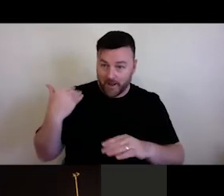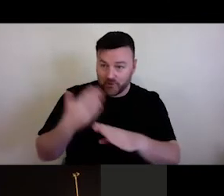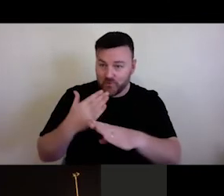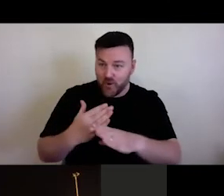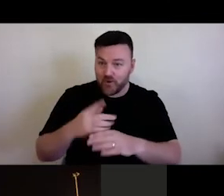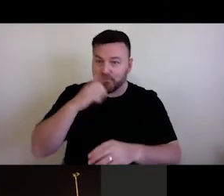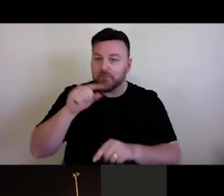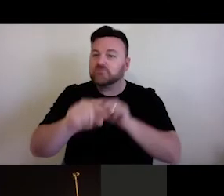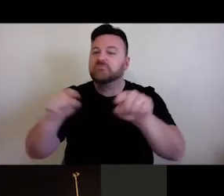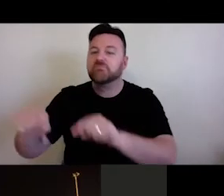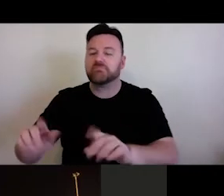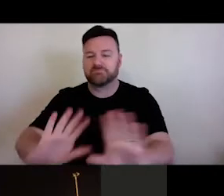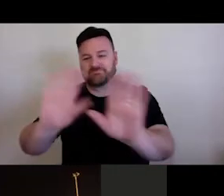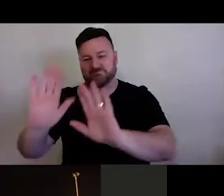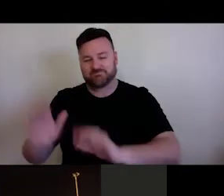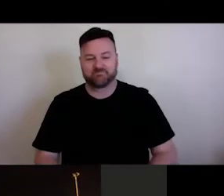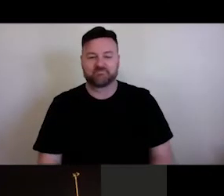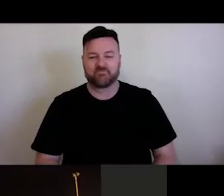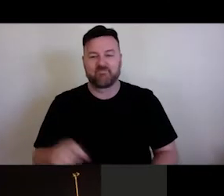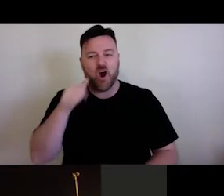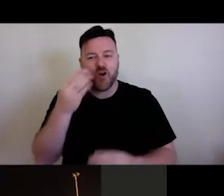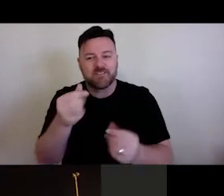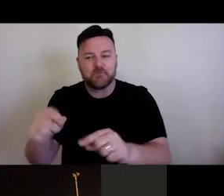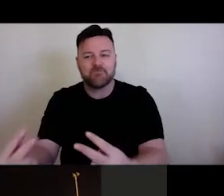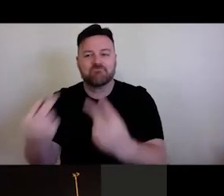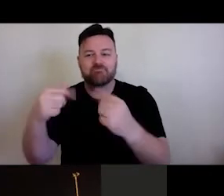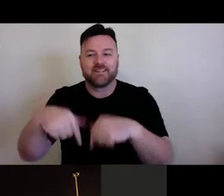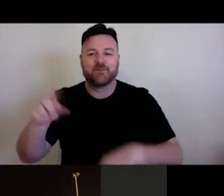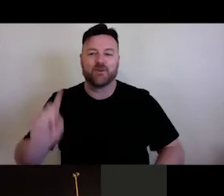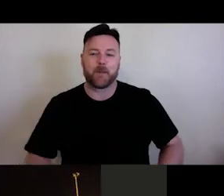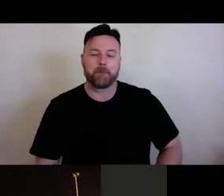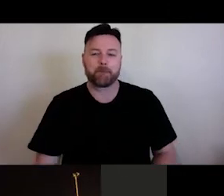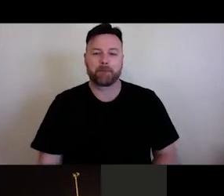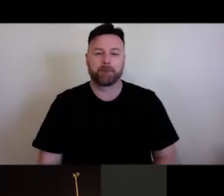previous staff as well who used to be there over the years. So, look, I